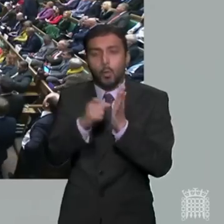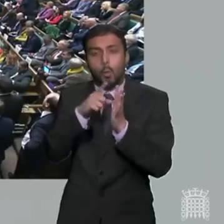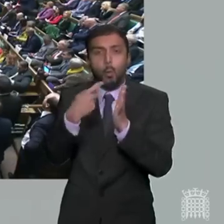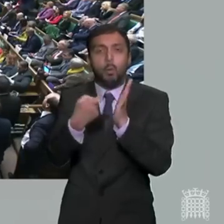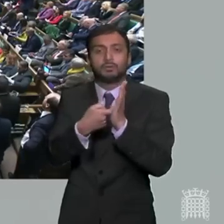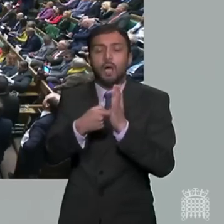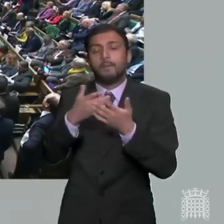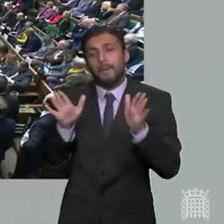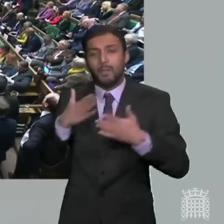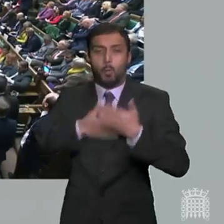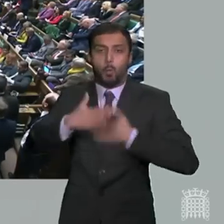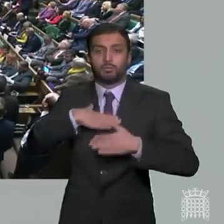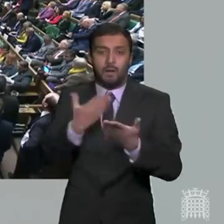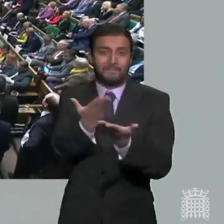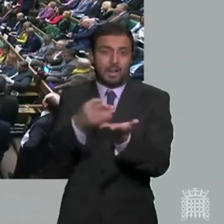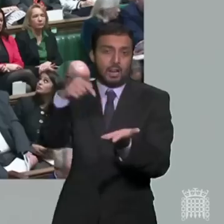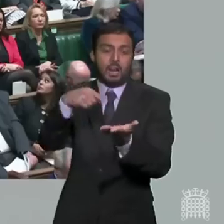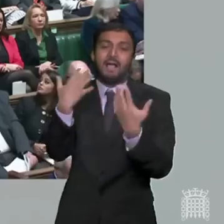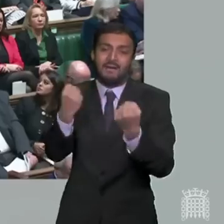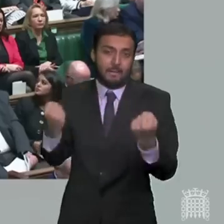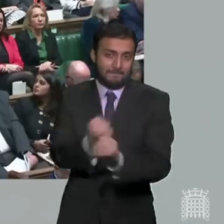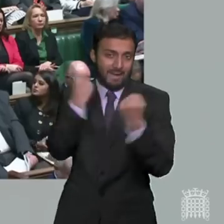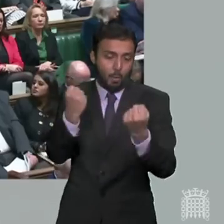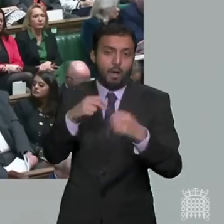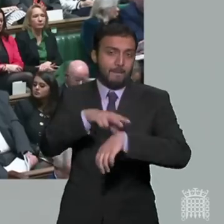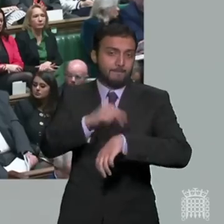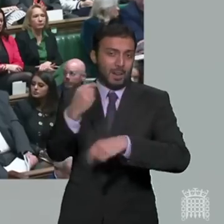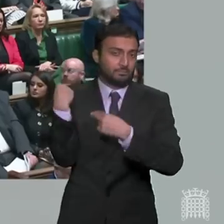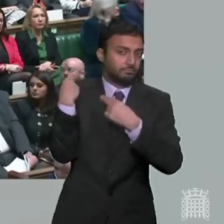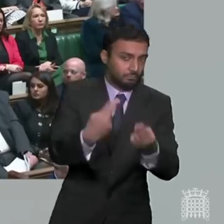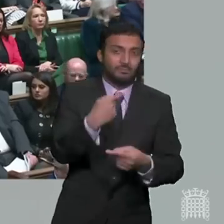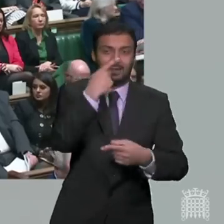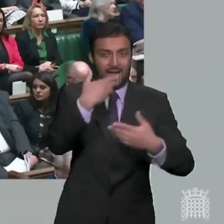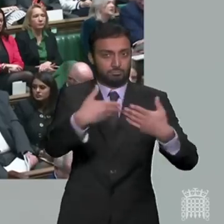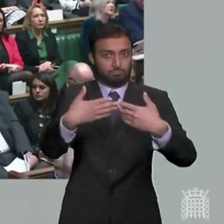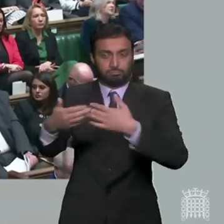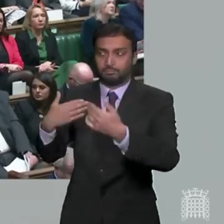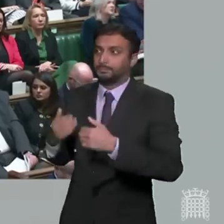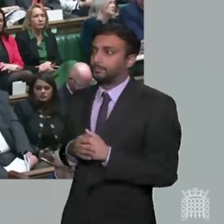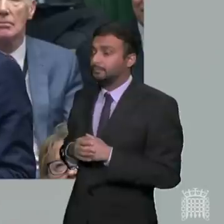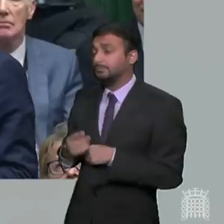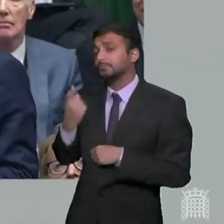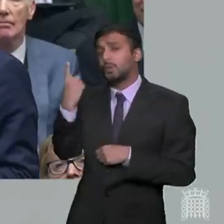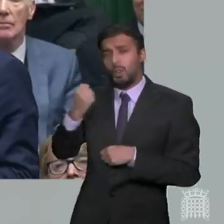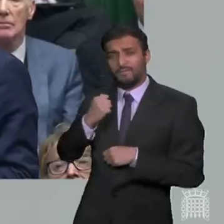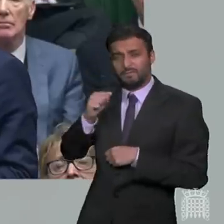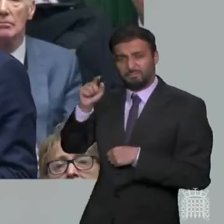Ed Davey (Kingston and Surbiton) (LD) My constituent Vanessa has contacted me in floods of tears.